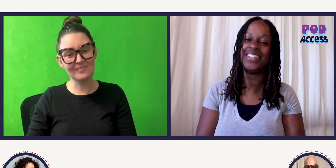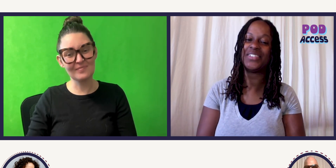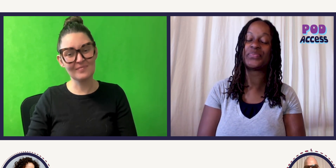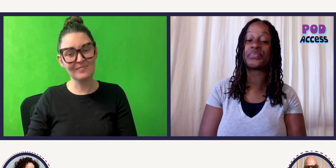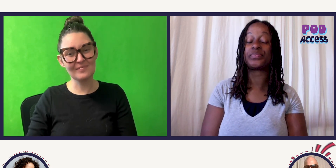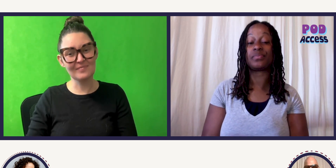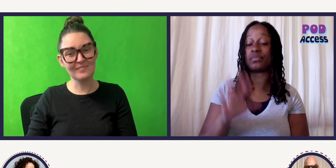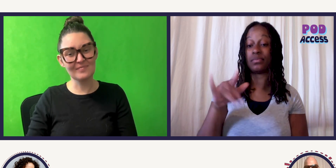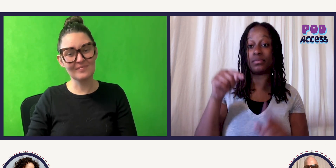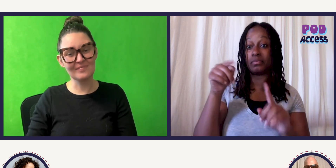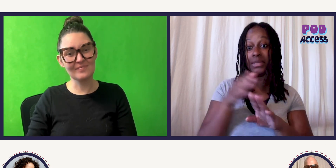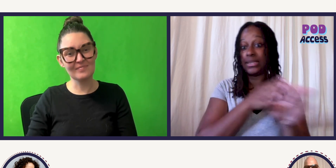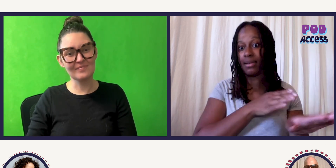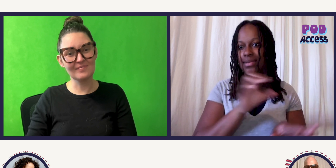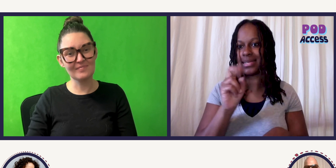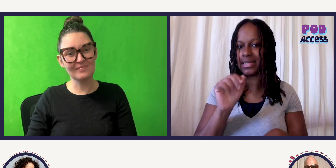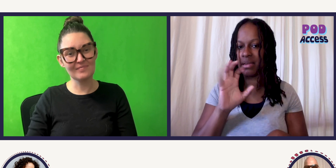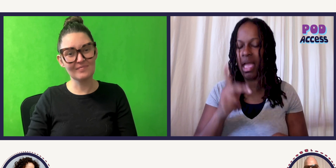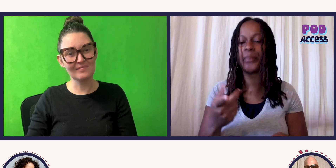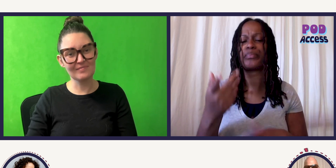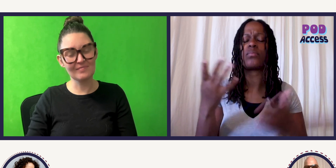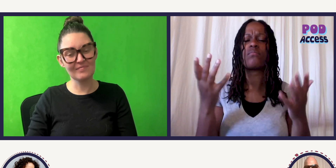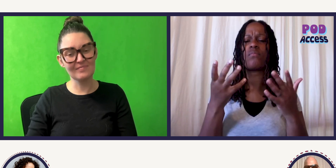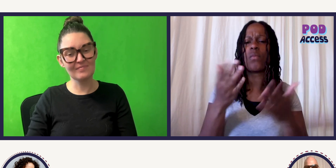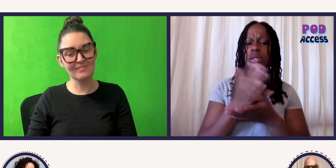Besides the snacks, what are some of the rules to creating a tagline?